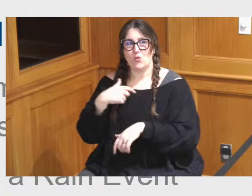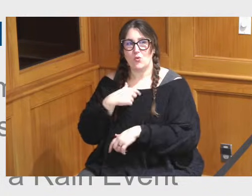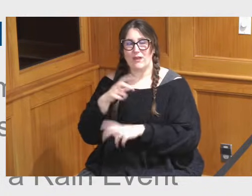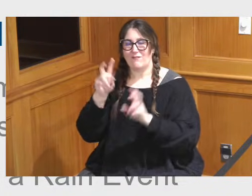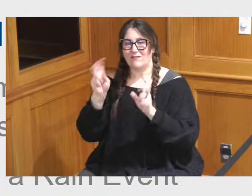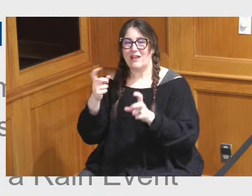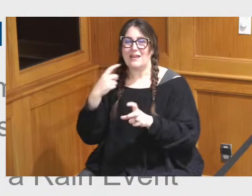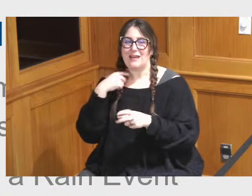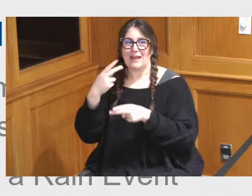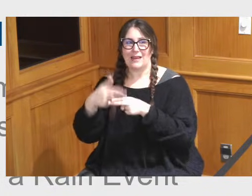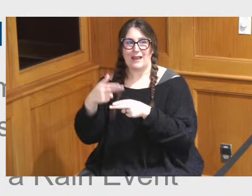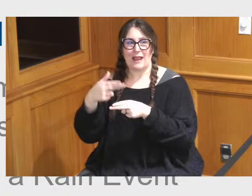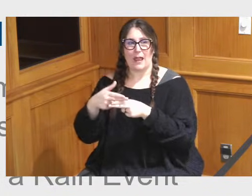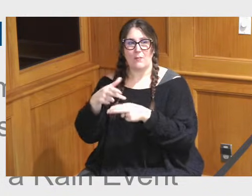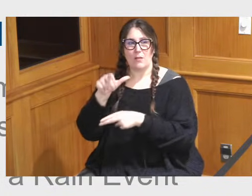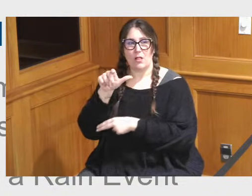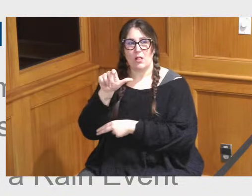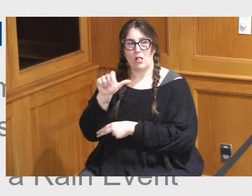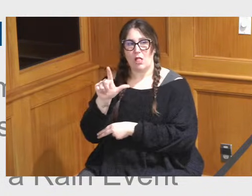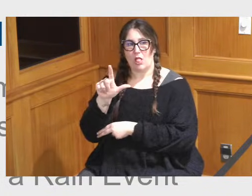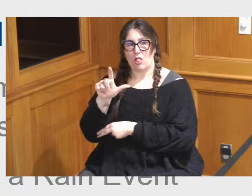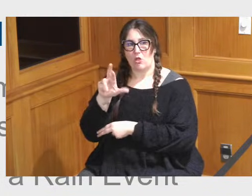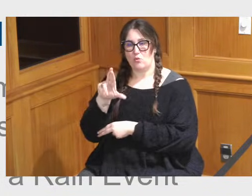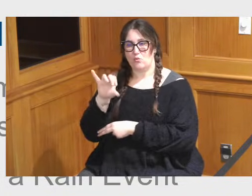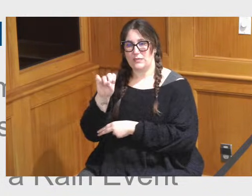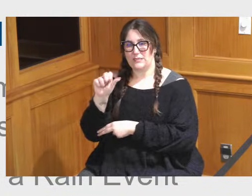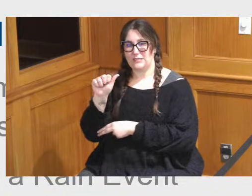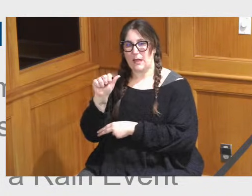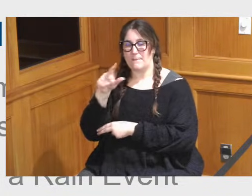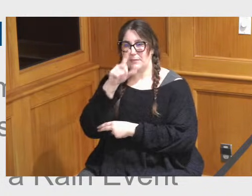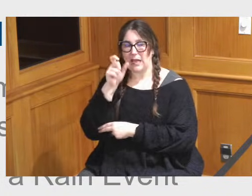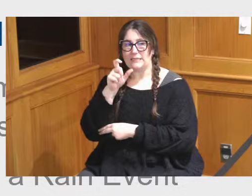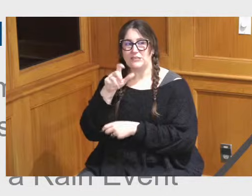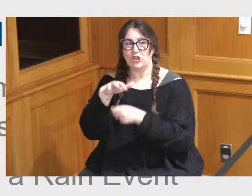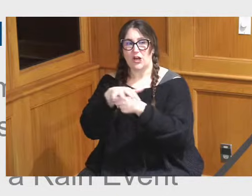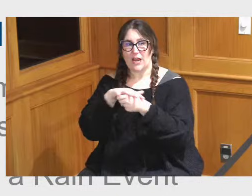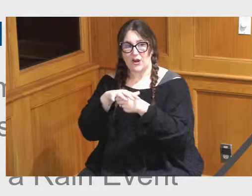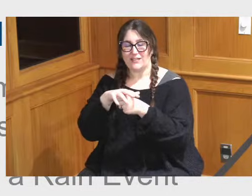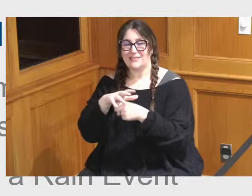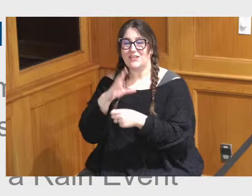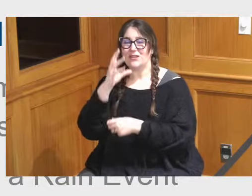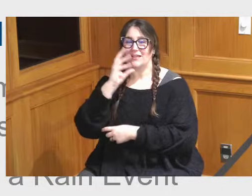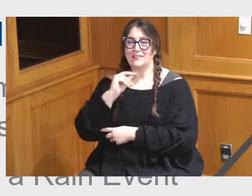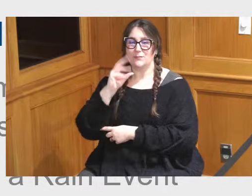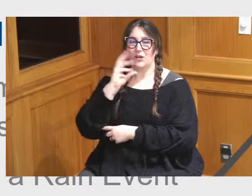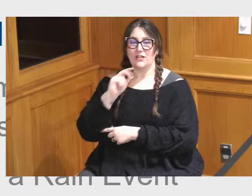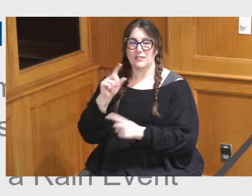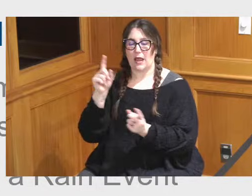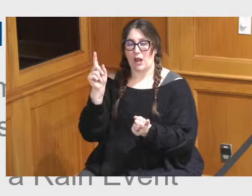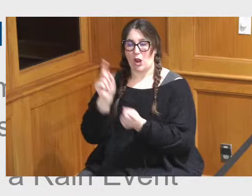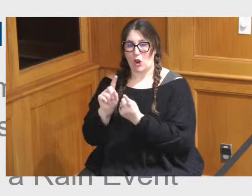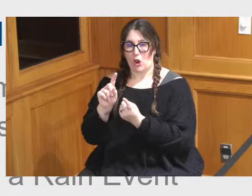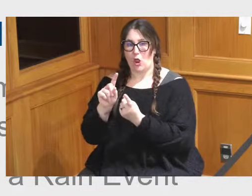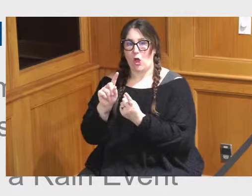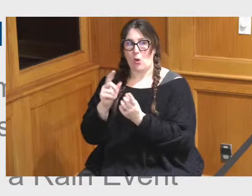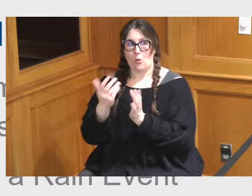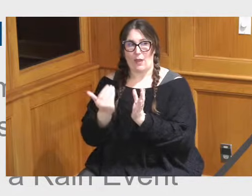larissas because they are areas that experience SBUS at these low recurrence intervals. These